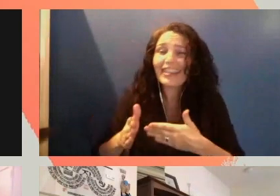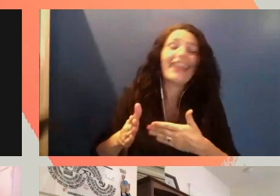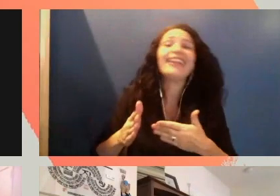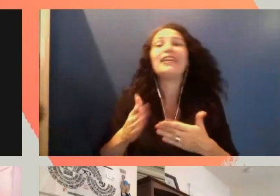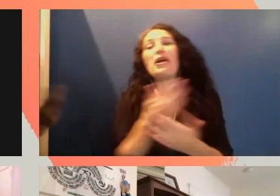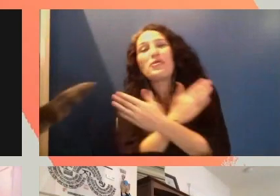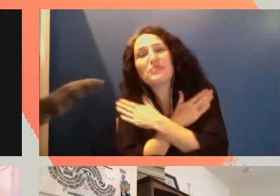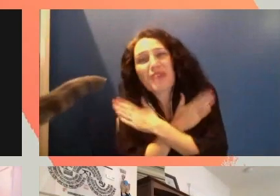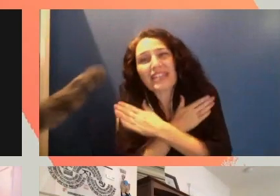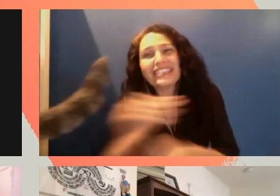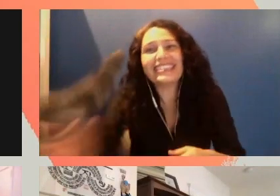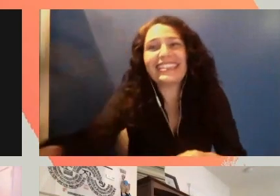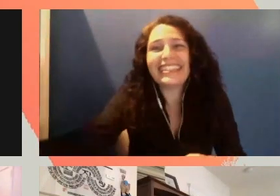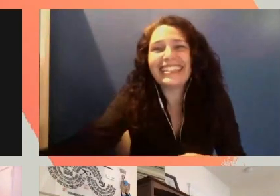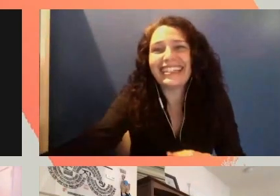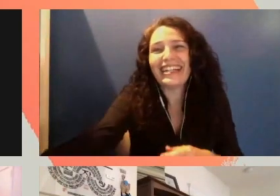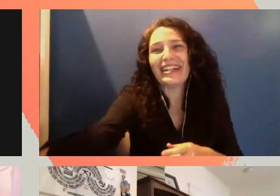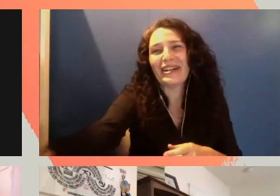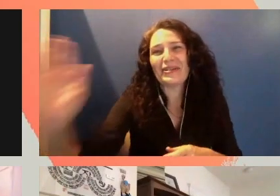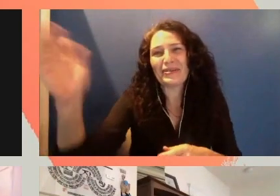because we're gonna need it for the month .